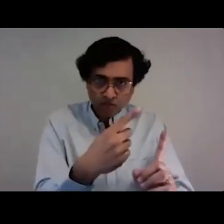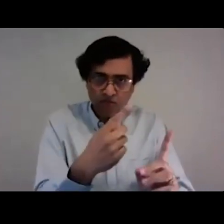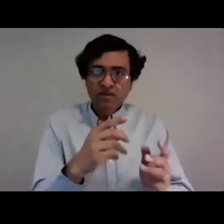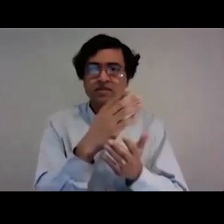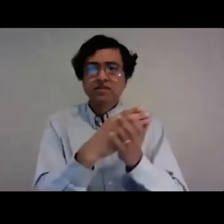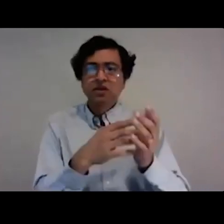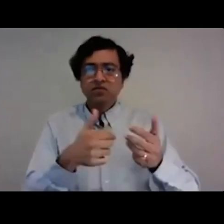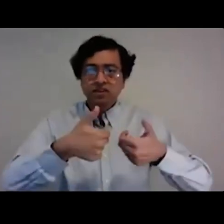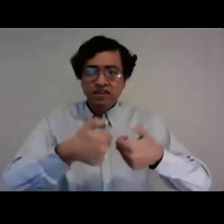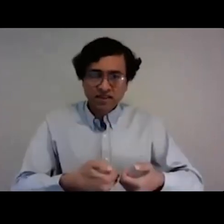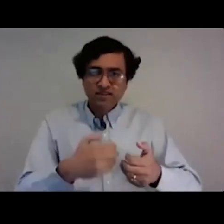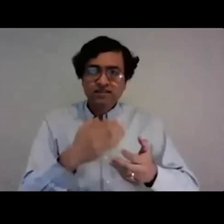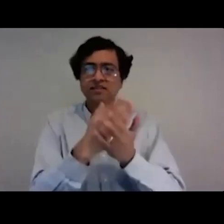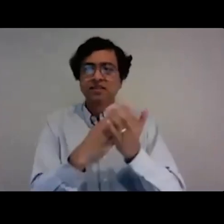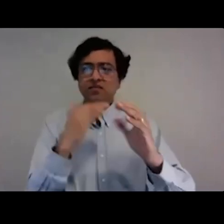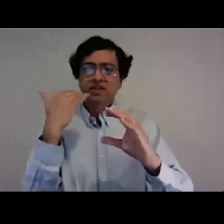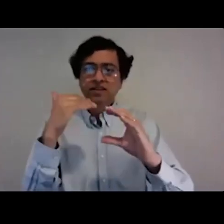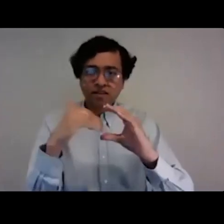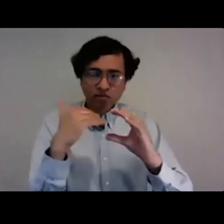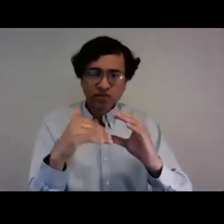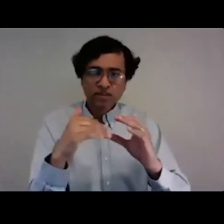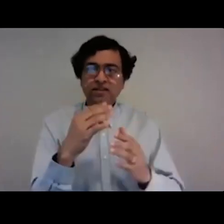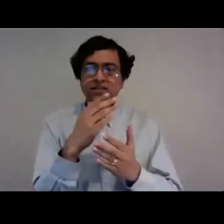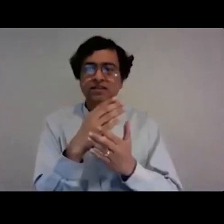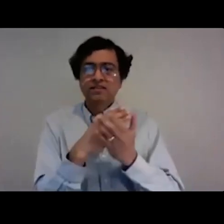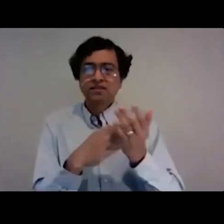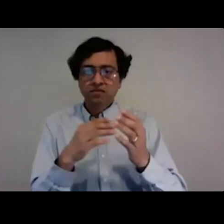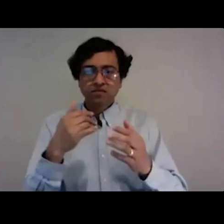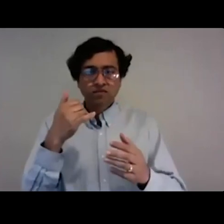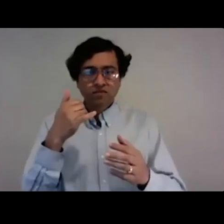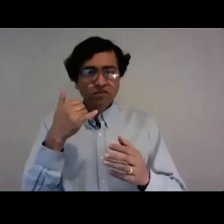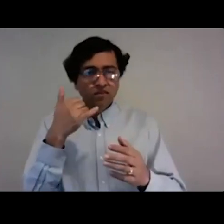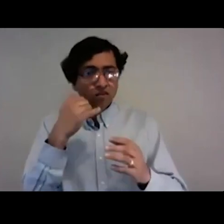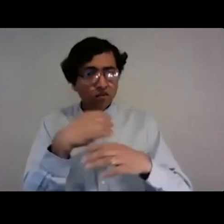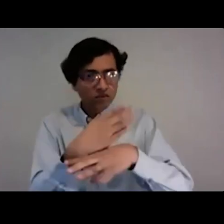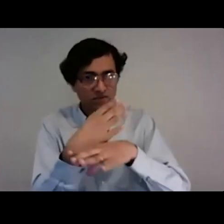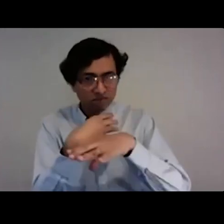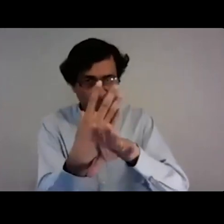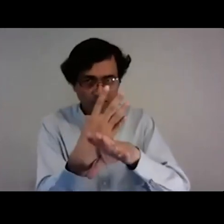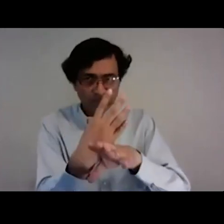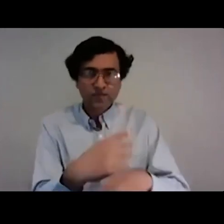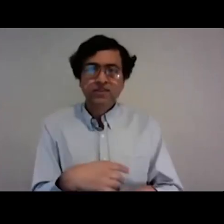Again, there's a multiplicity of methodologies and approaches. Some speak for themselves.